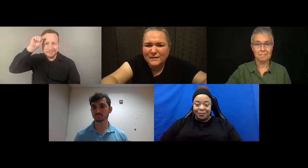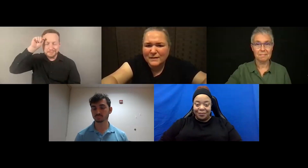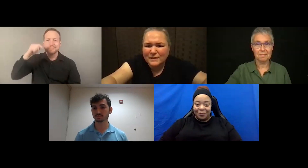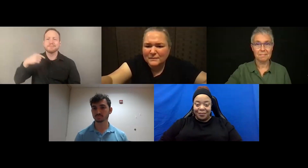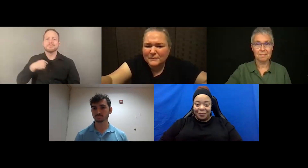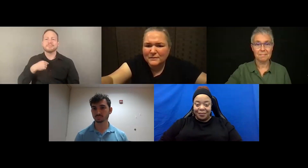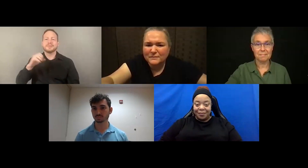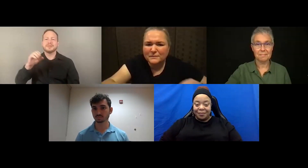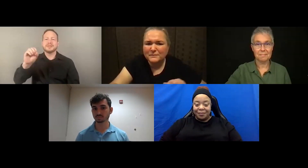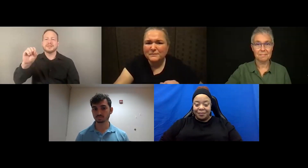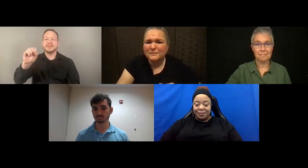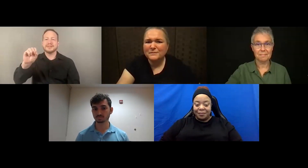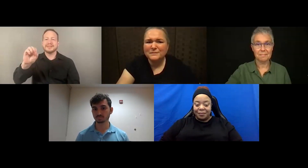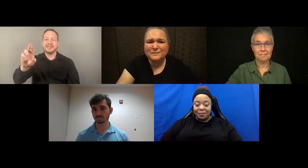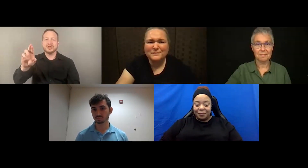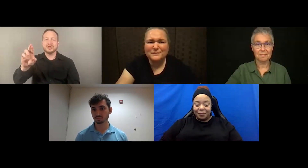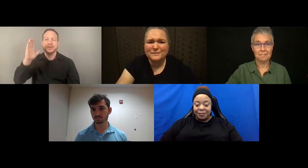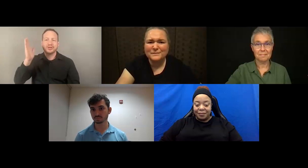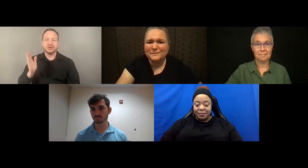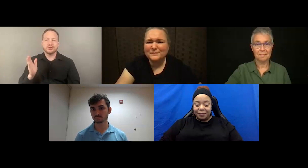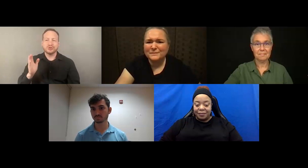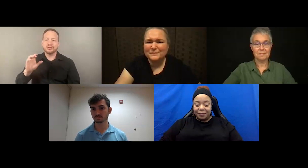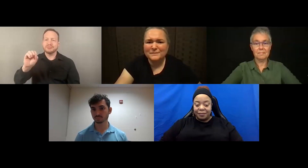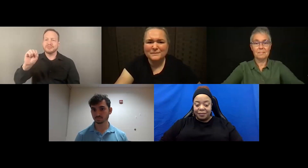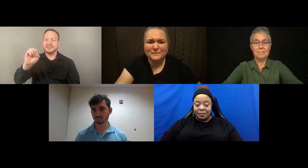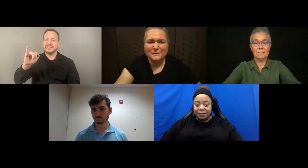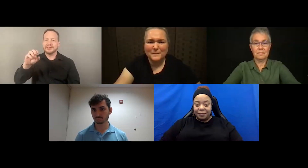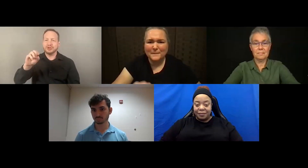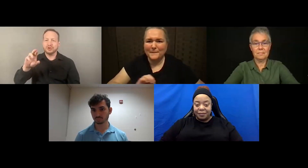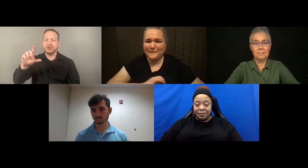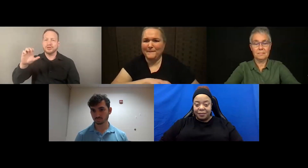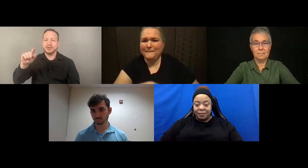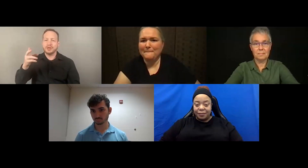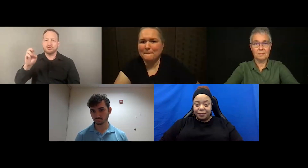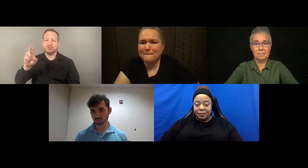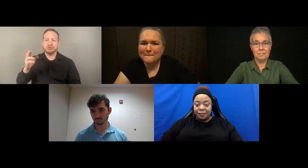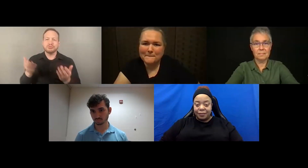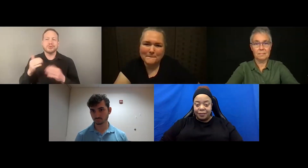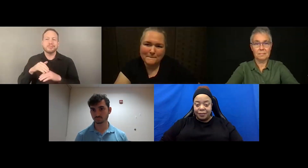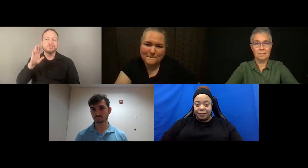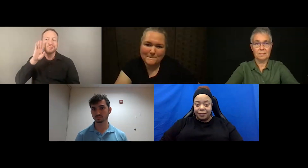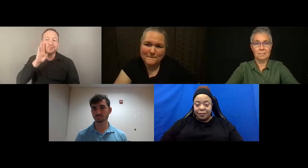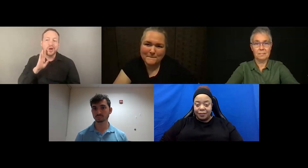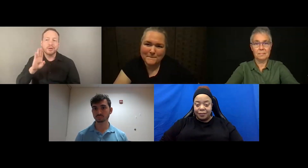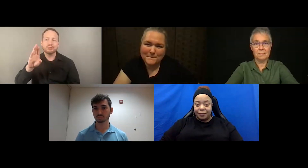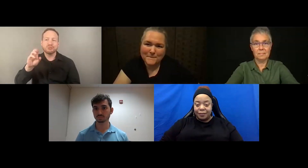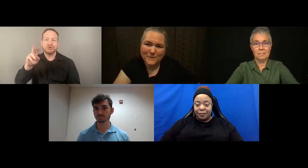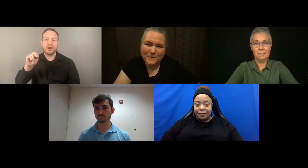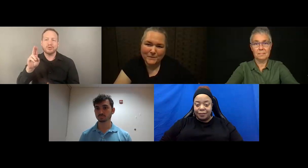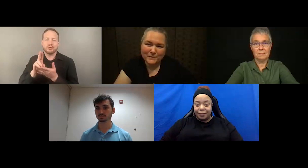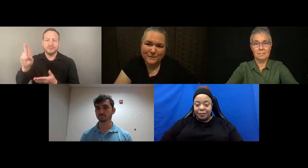it's "T" on the forehead. I'm a senior lecturer here at Brown University.